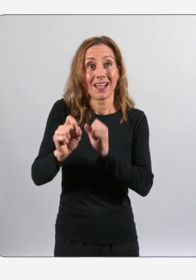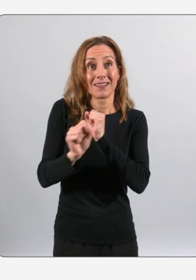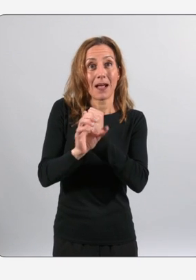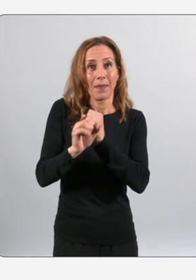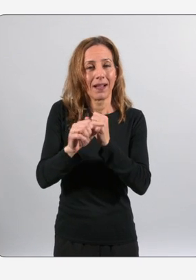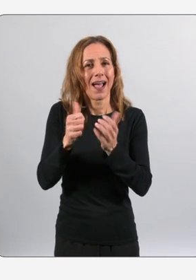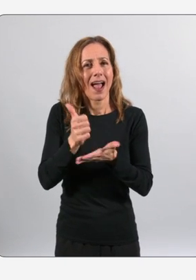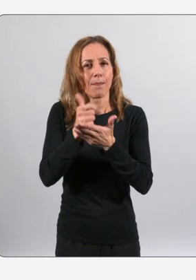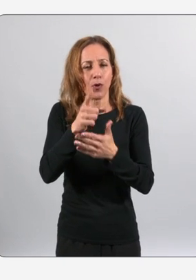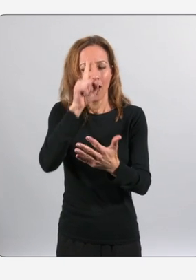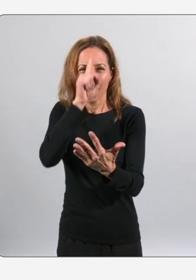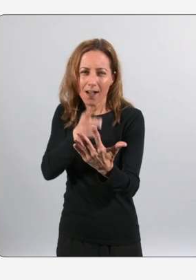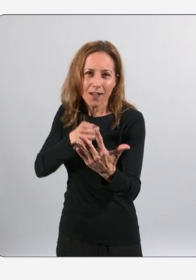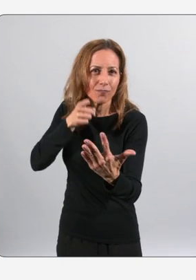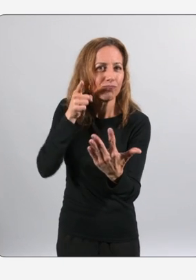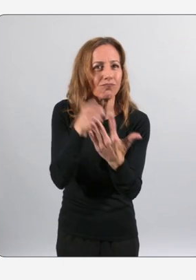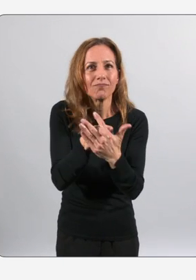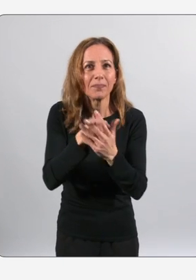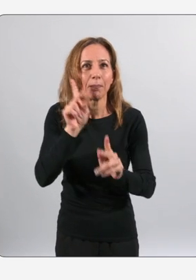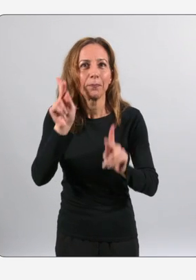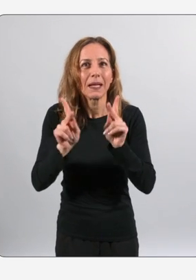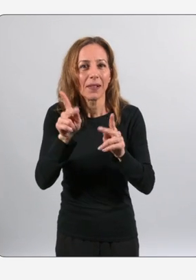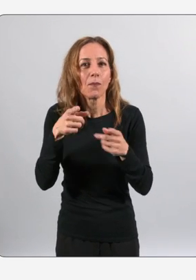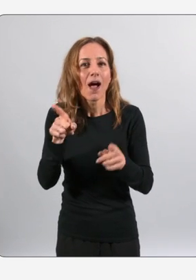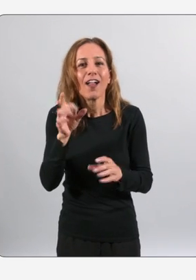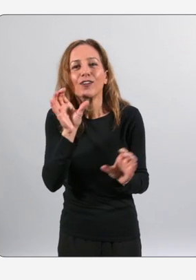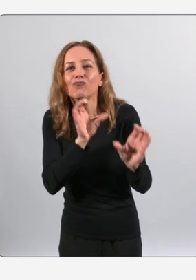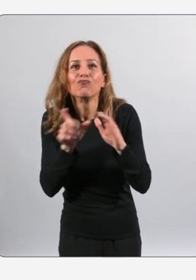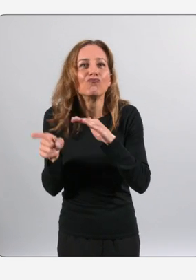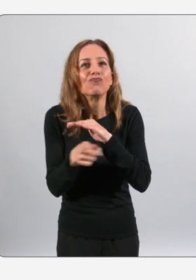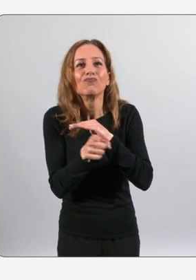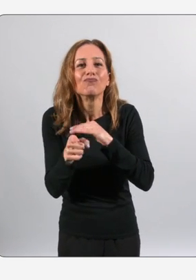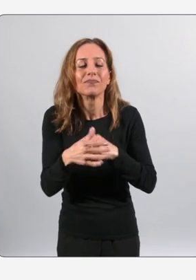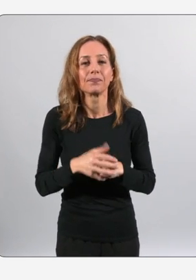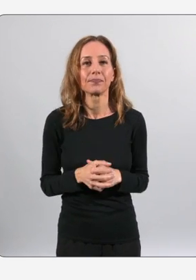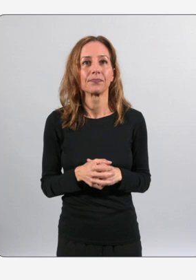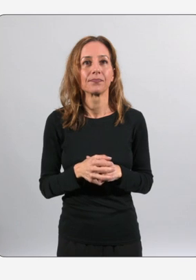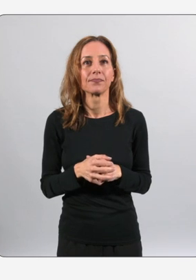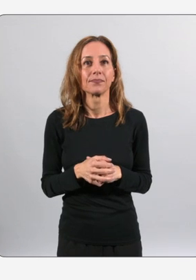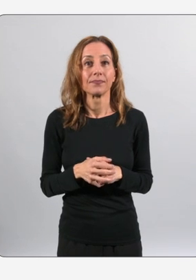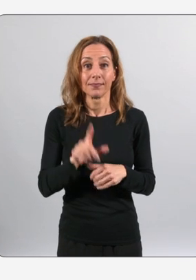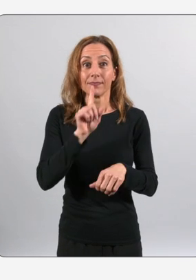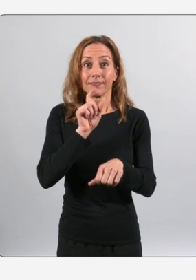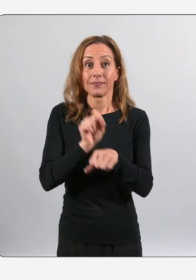just as they are in their exploration phase. In fact, early testing shows video View Campaigns